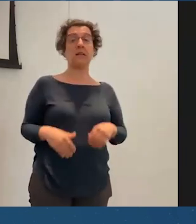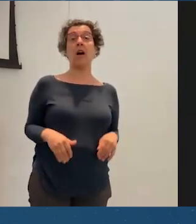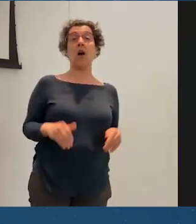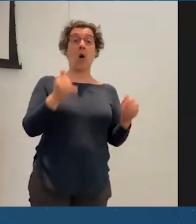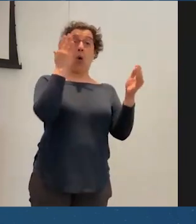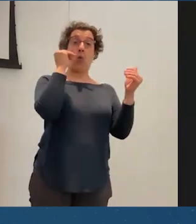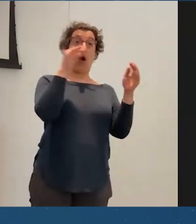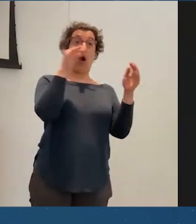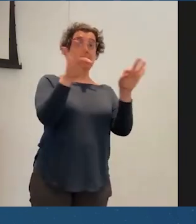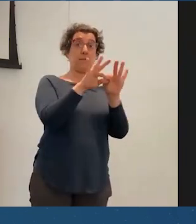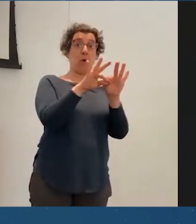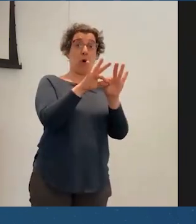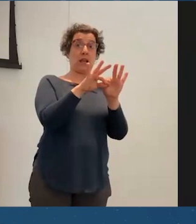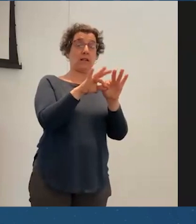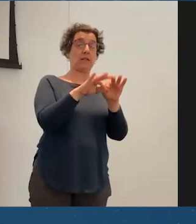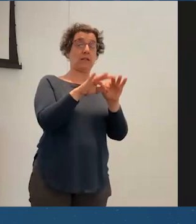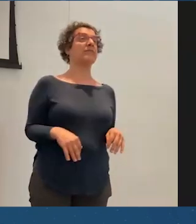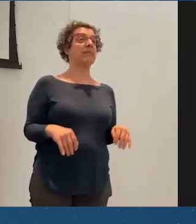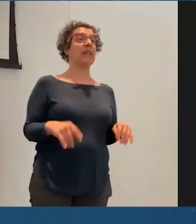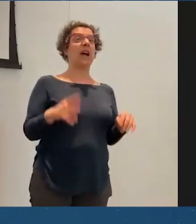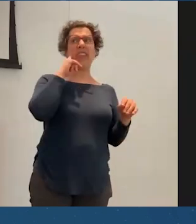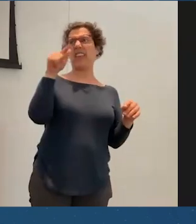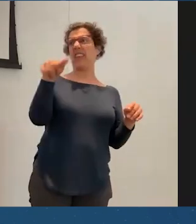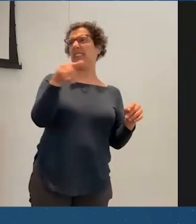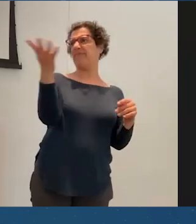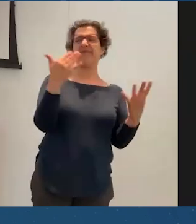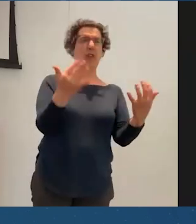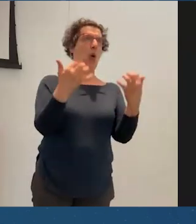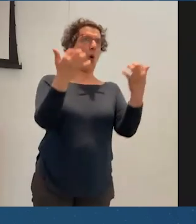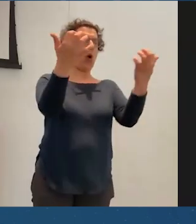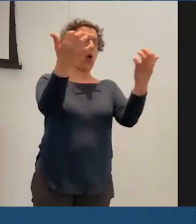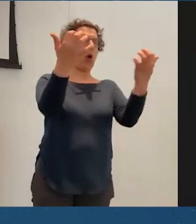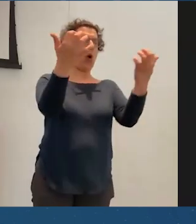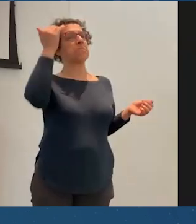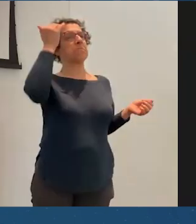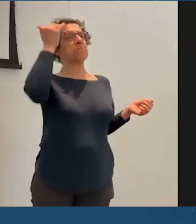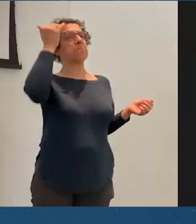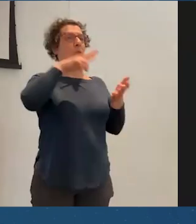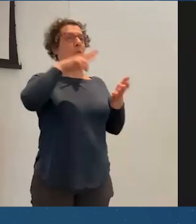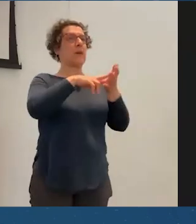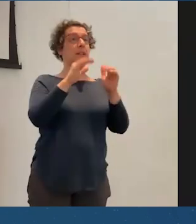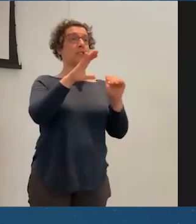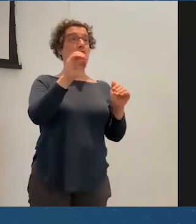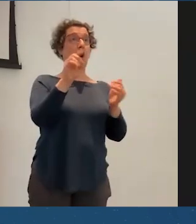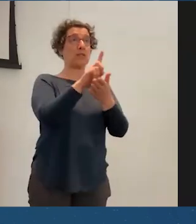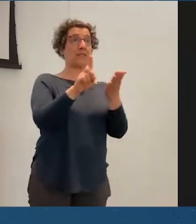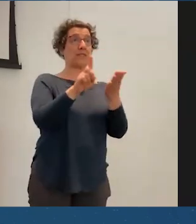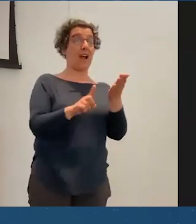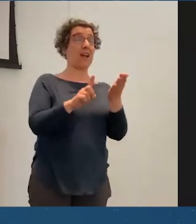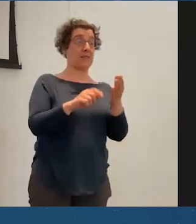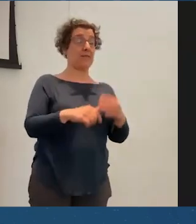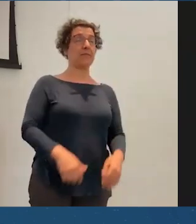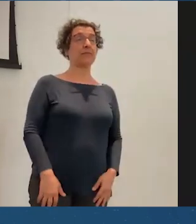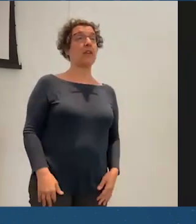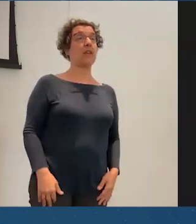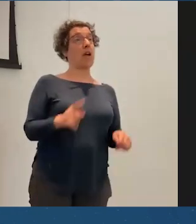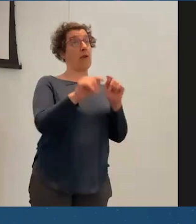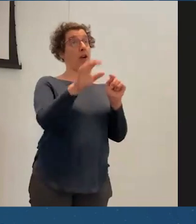I think we're speaking to an audience that has some understanding of co-design. But not only is co-design essential